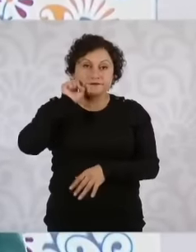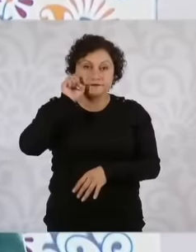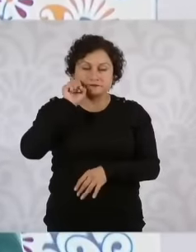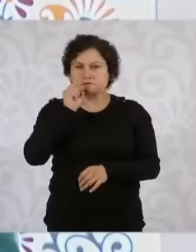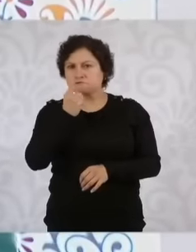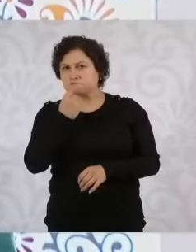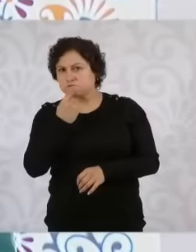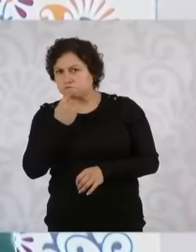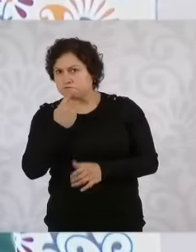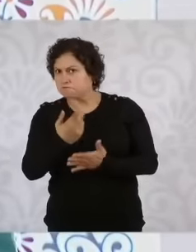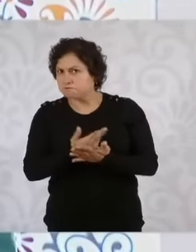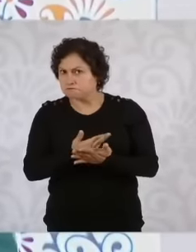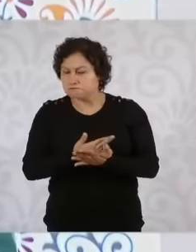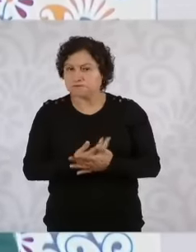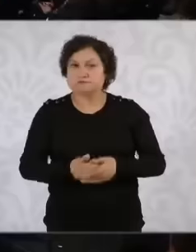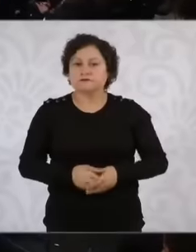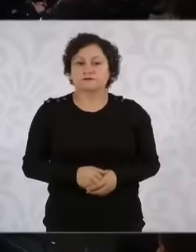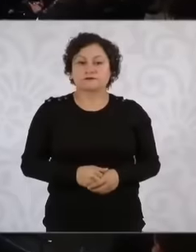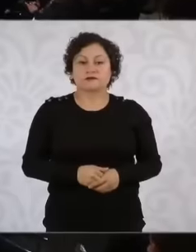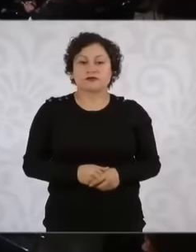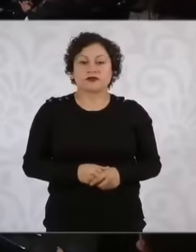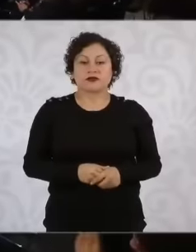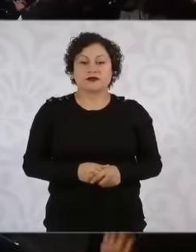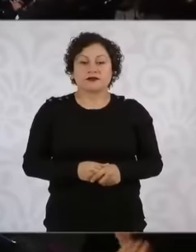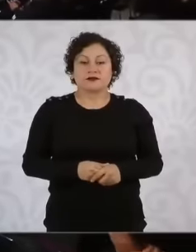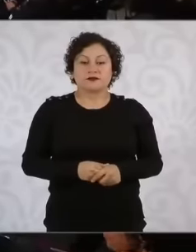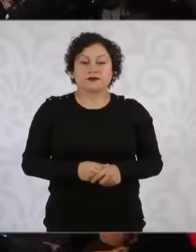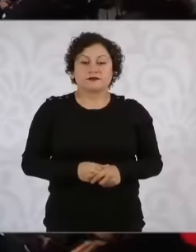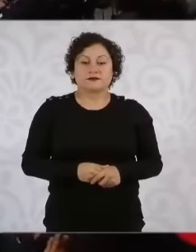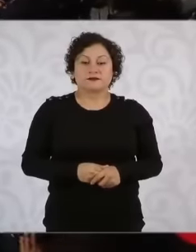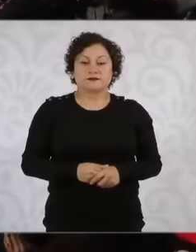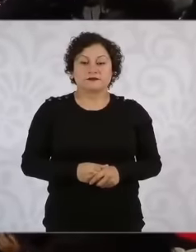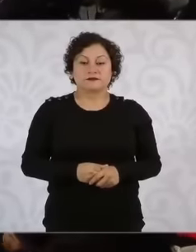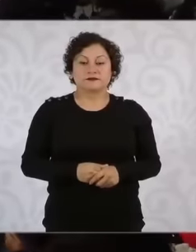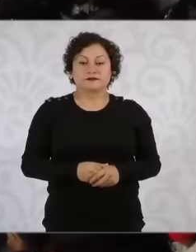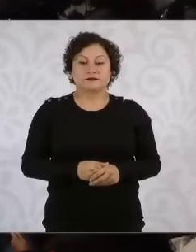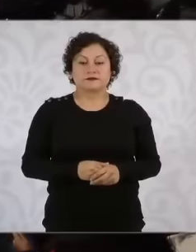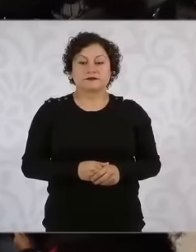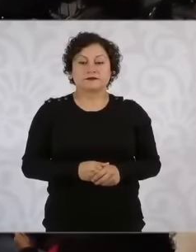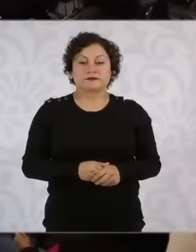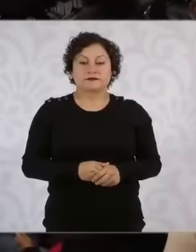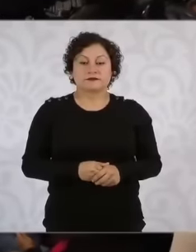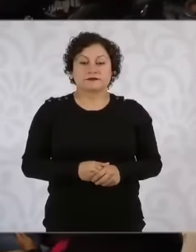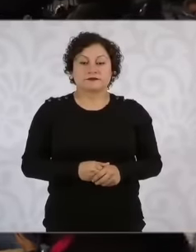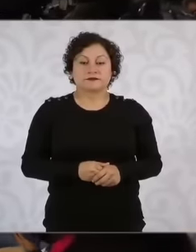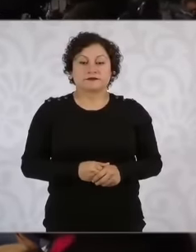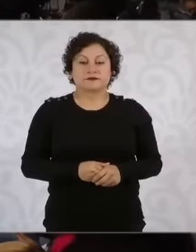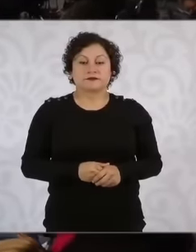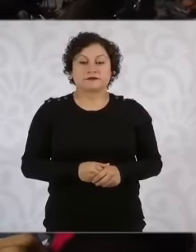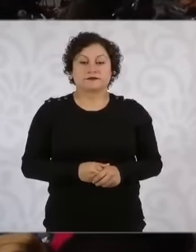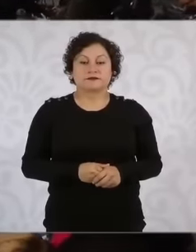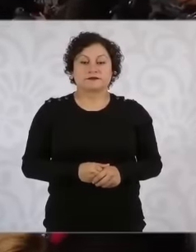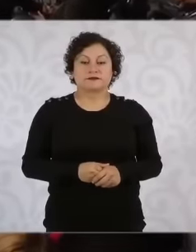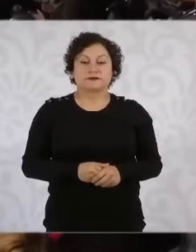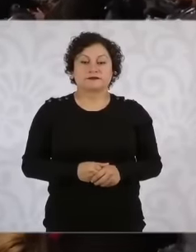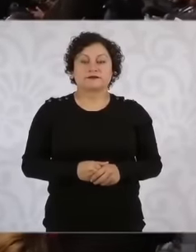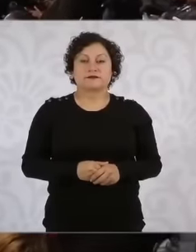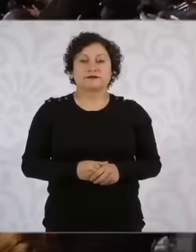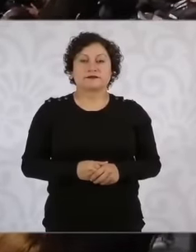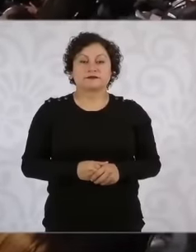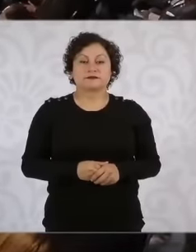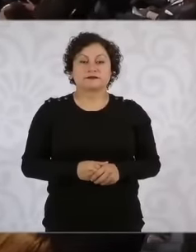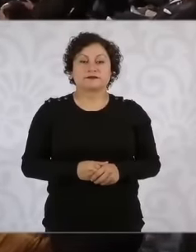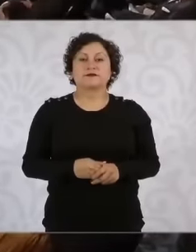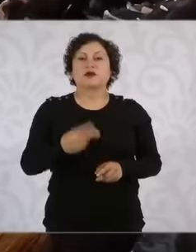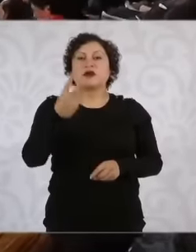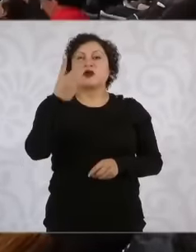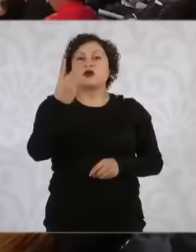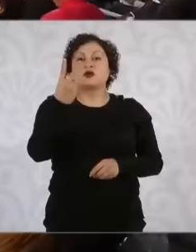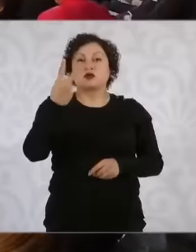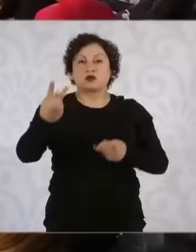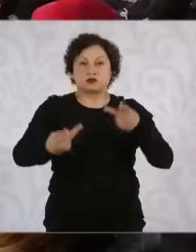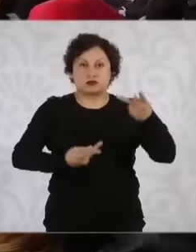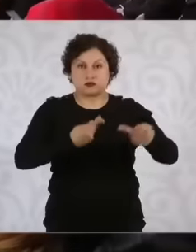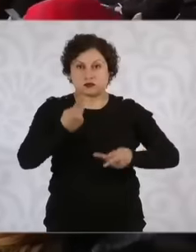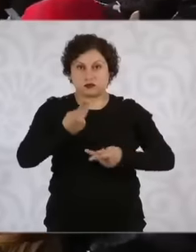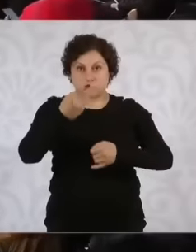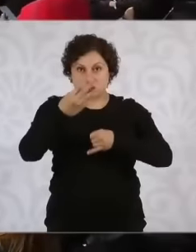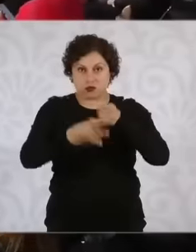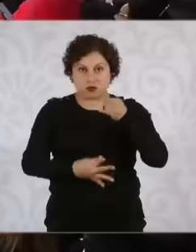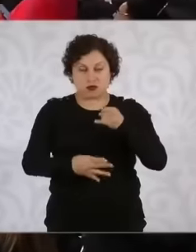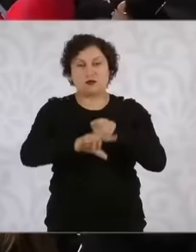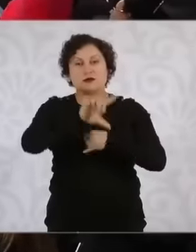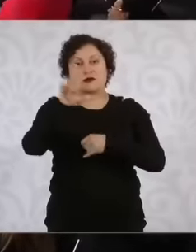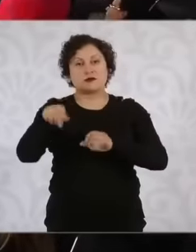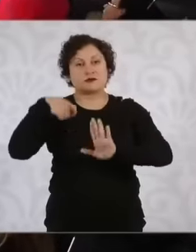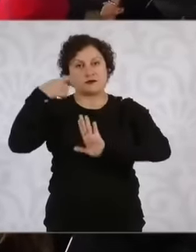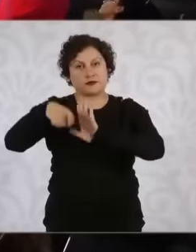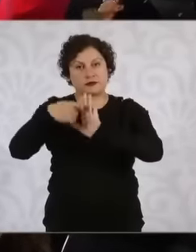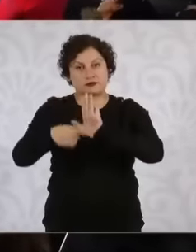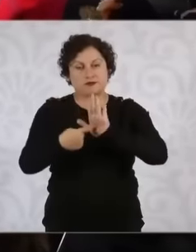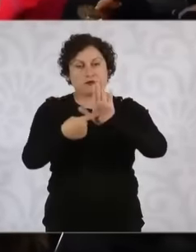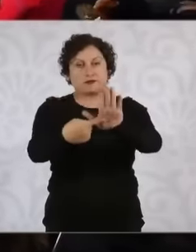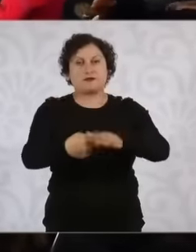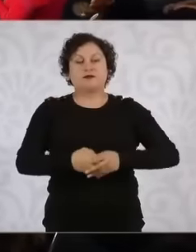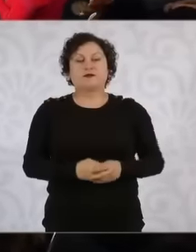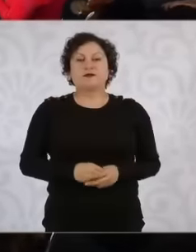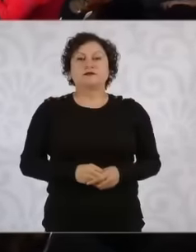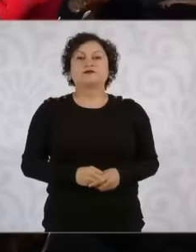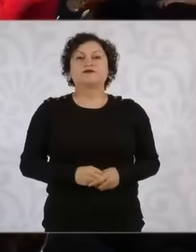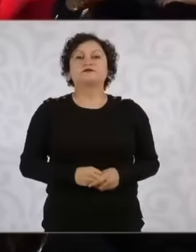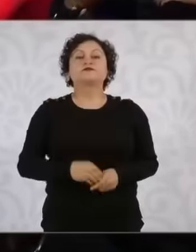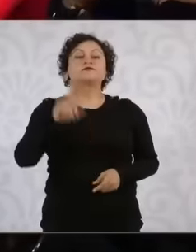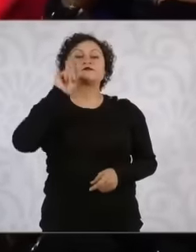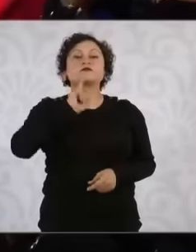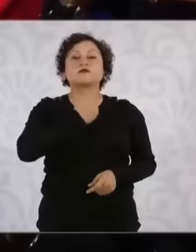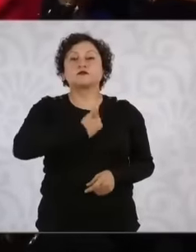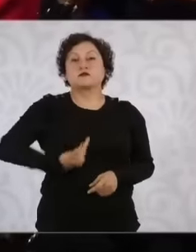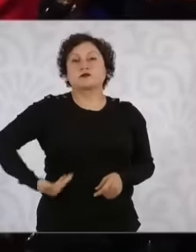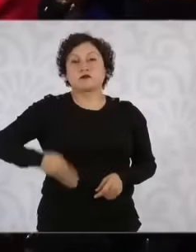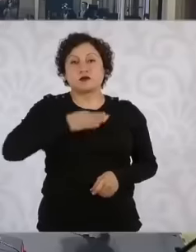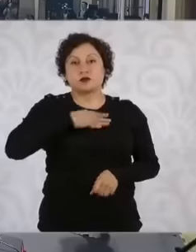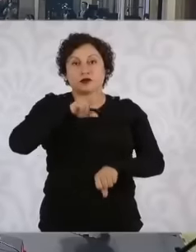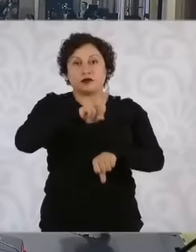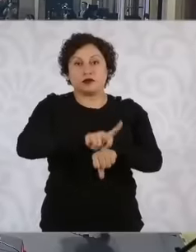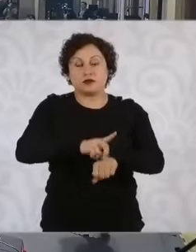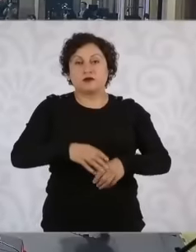Rosa I'm going to take two more questions and then we'll play the video president Good morning Hey, let me